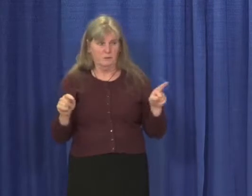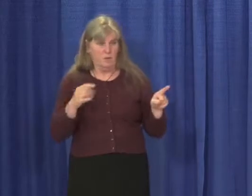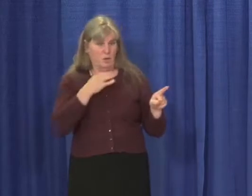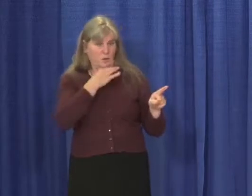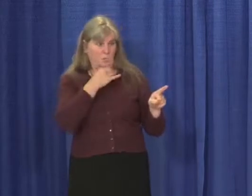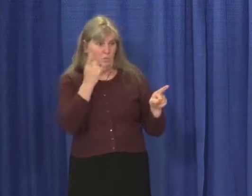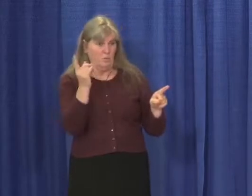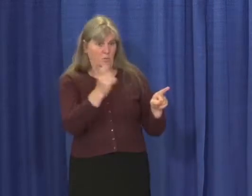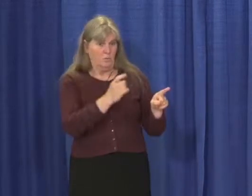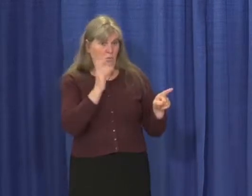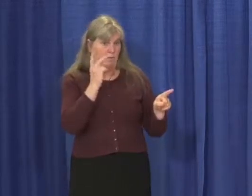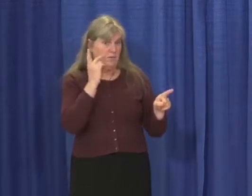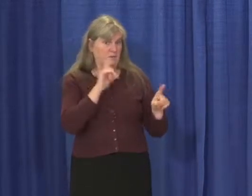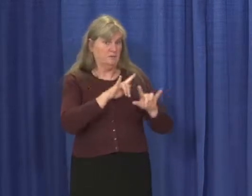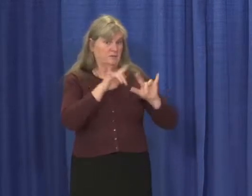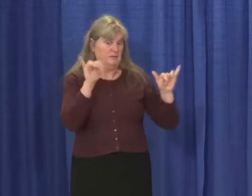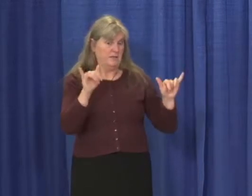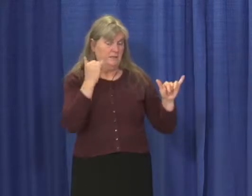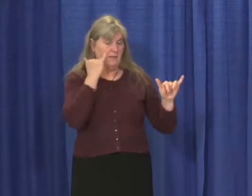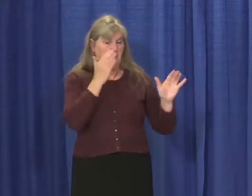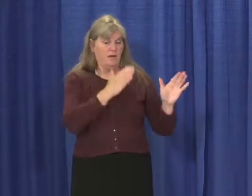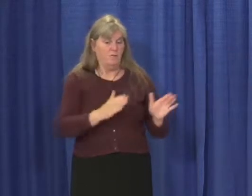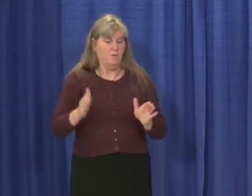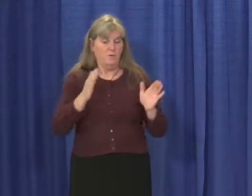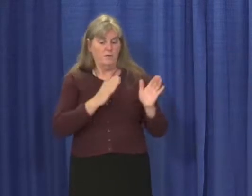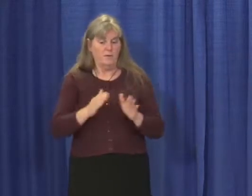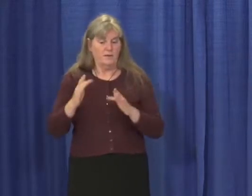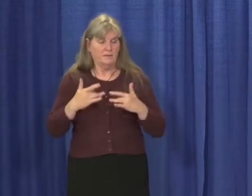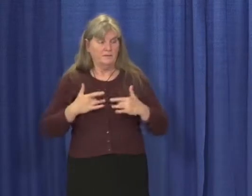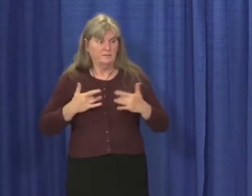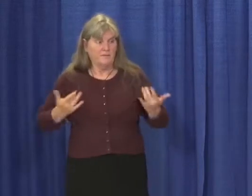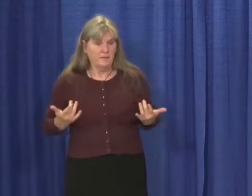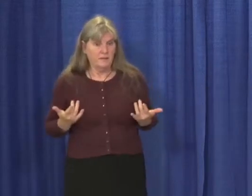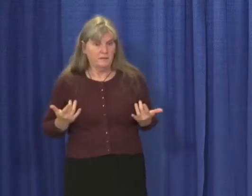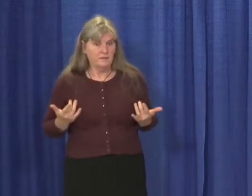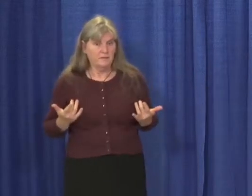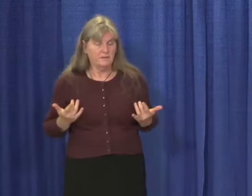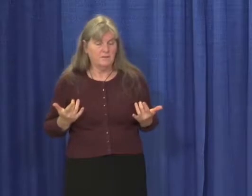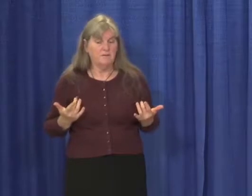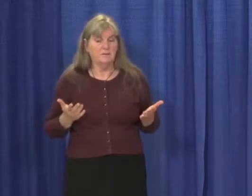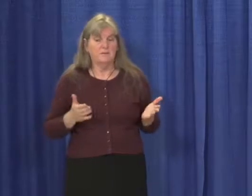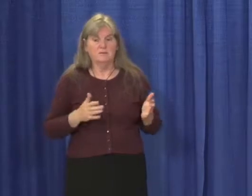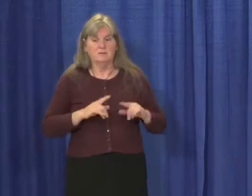doing the same for organize gatherings and if you think it's equally say for unvaccinated